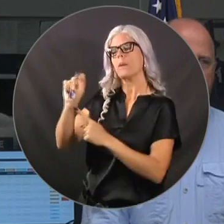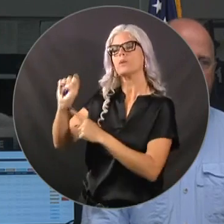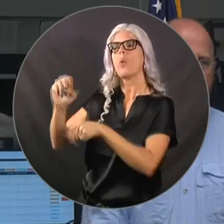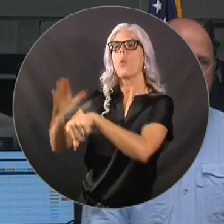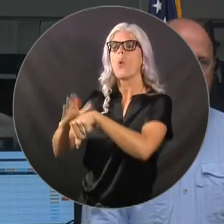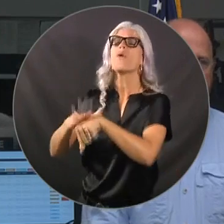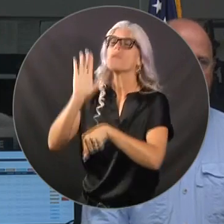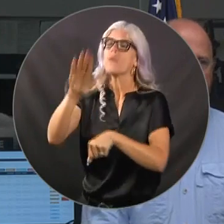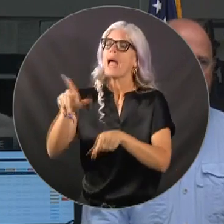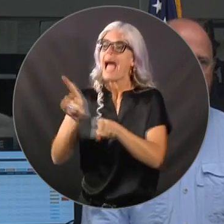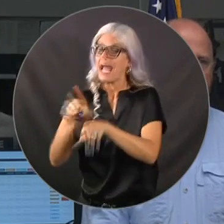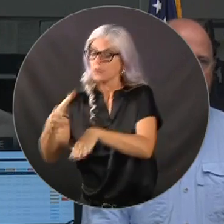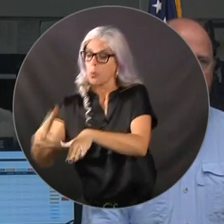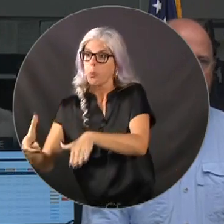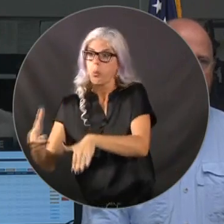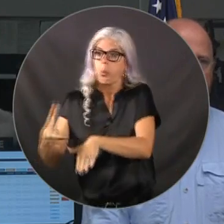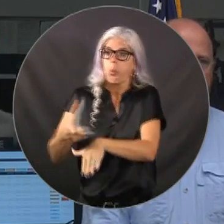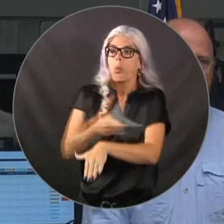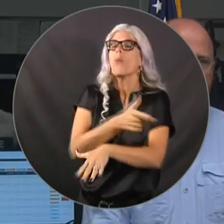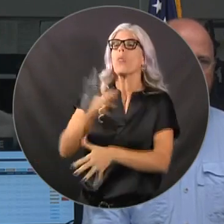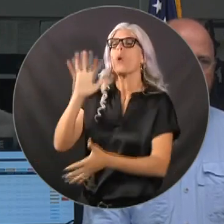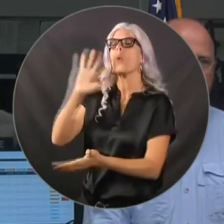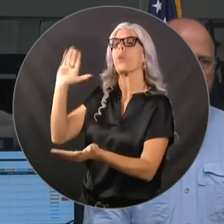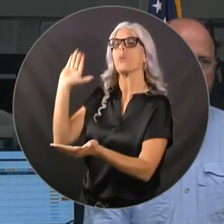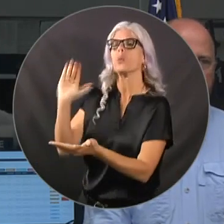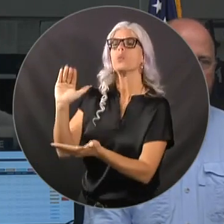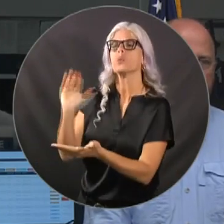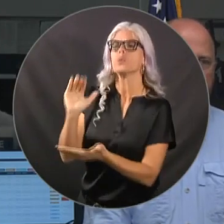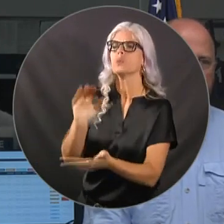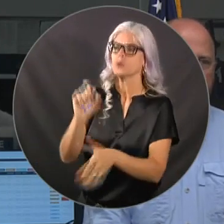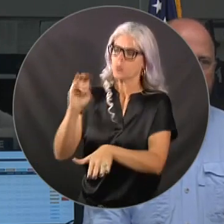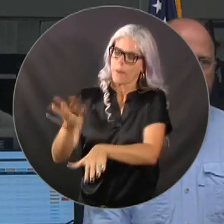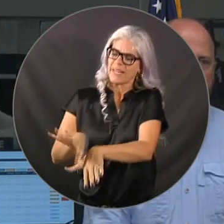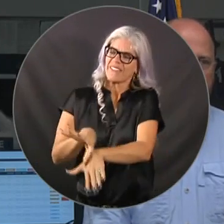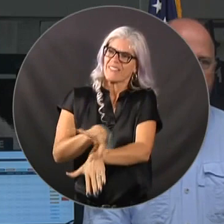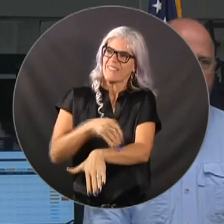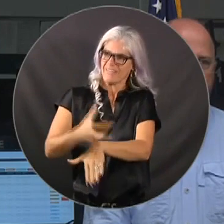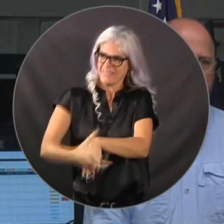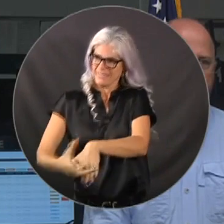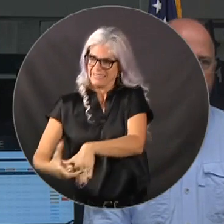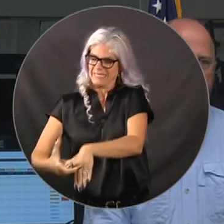the state were ready and to respond to whatever po